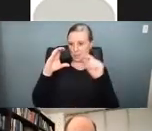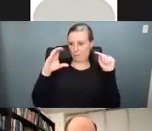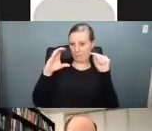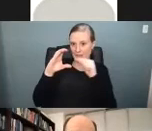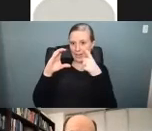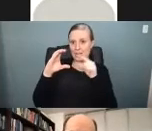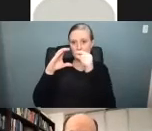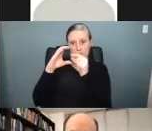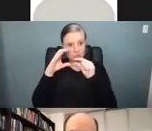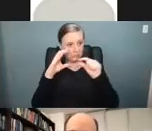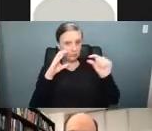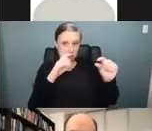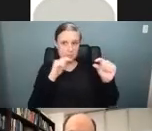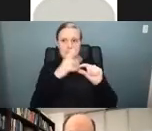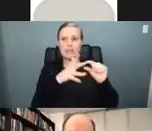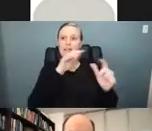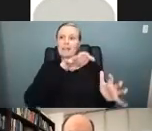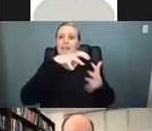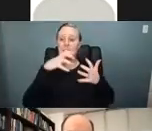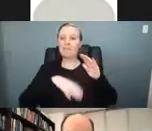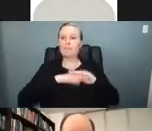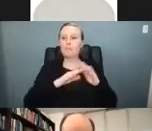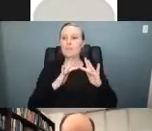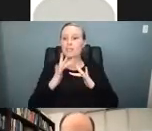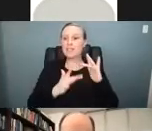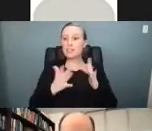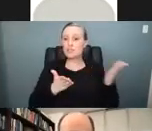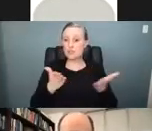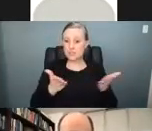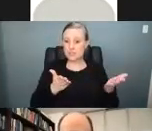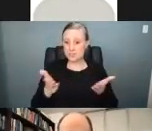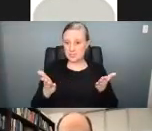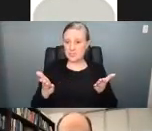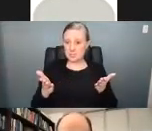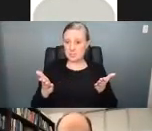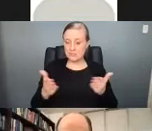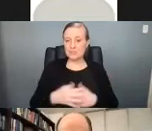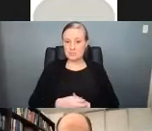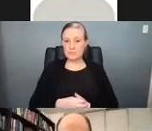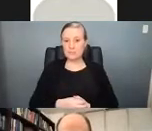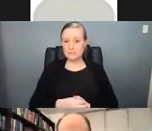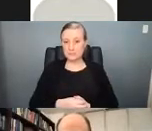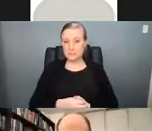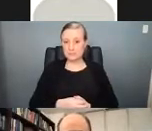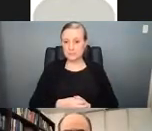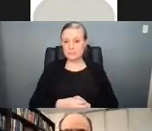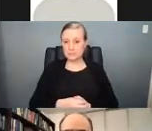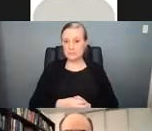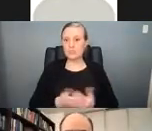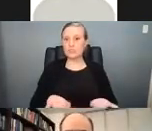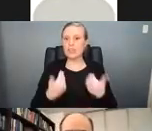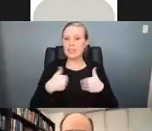the bundle of internet services required for a reliable quality connection to the internet.